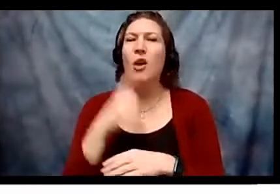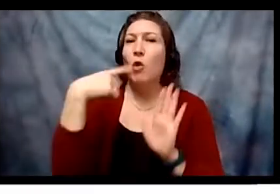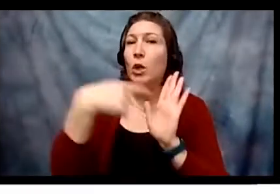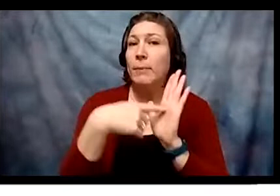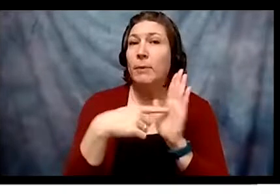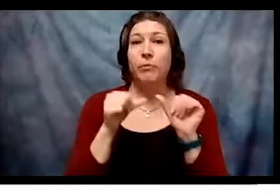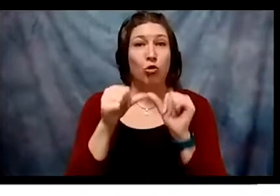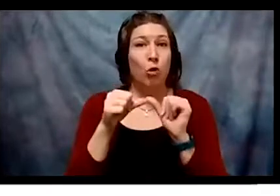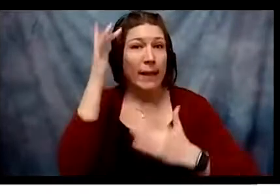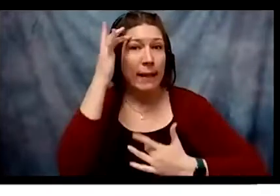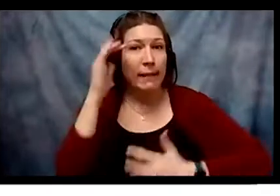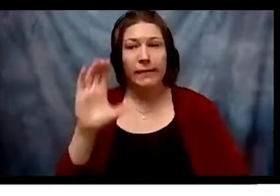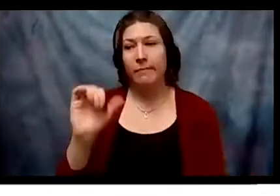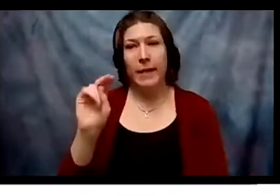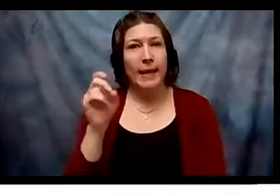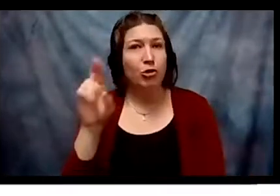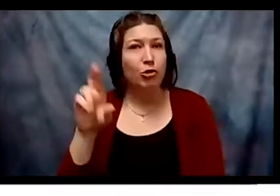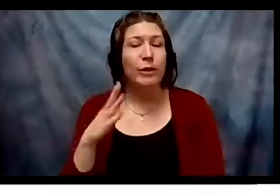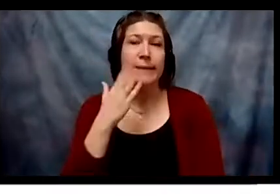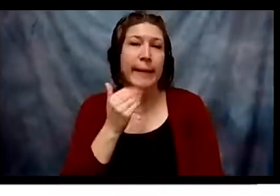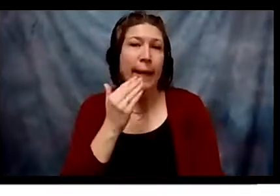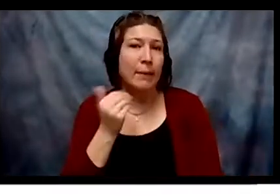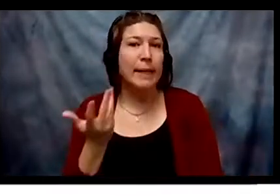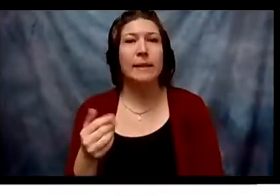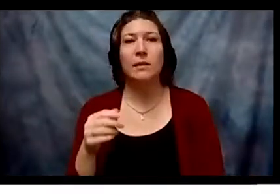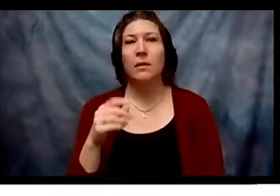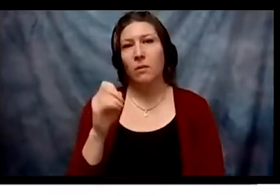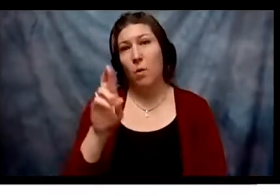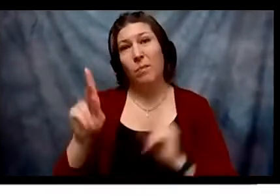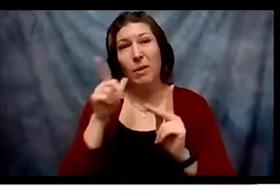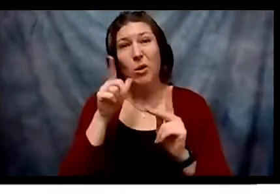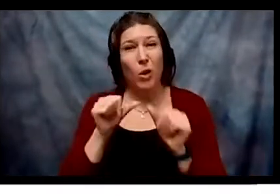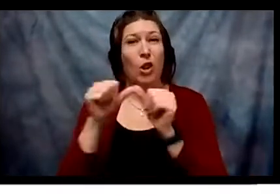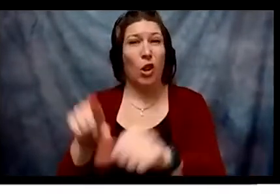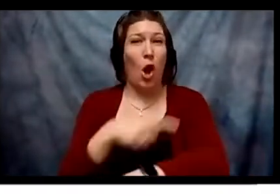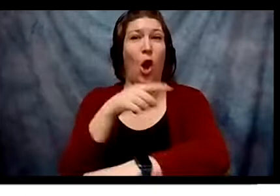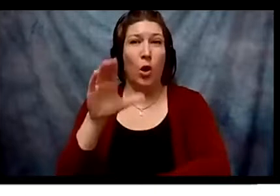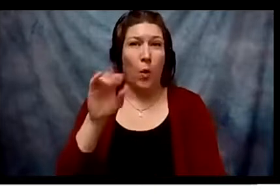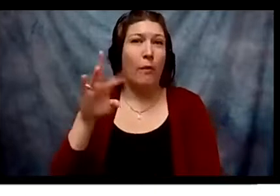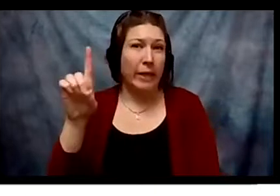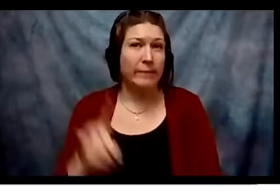cancer, diabetes. Now, people who are in long-term recovery from COVID 19,